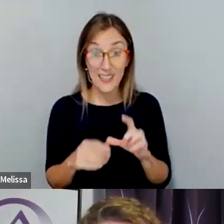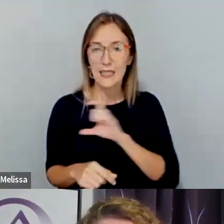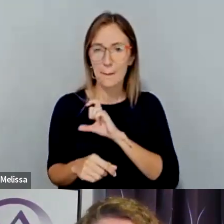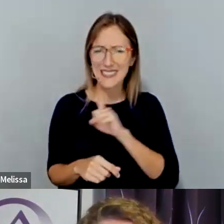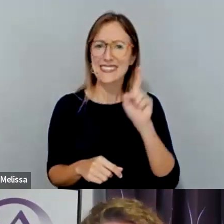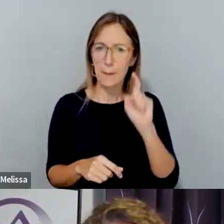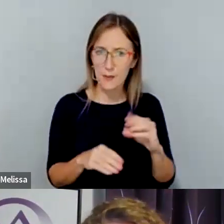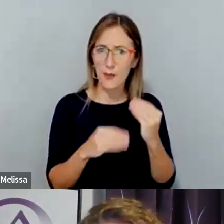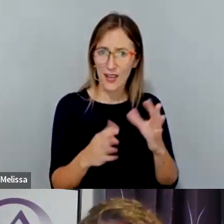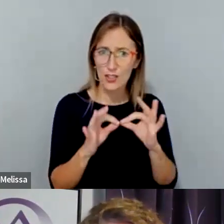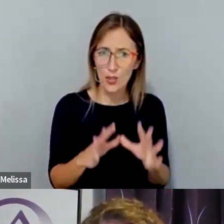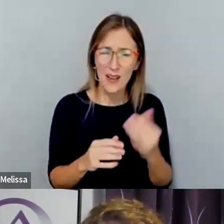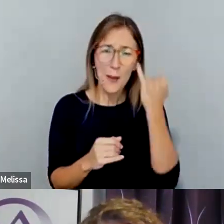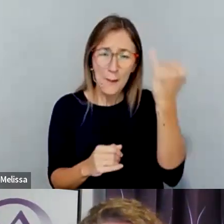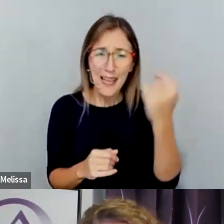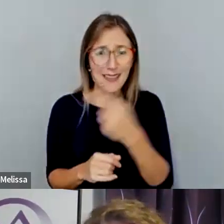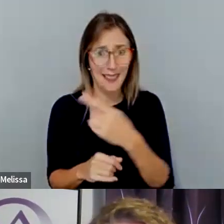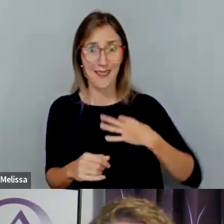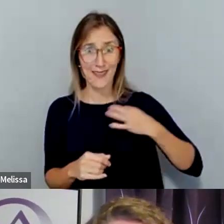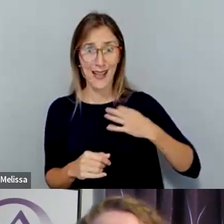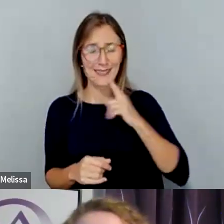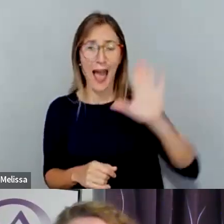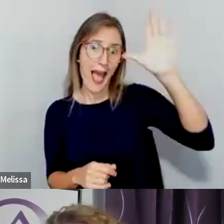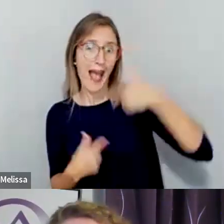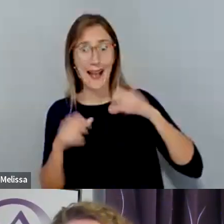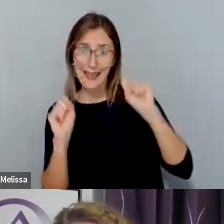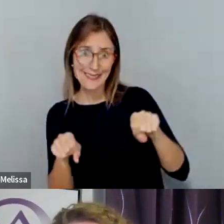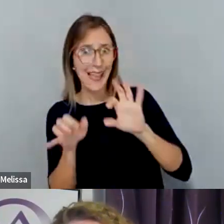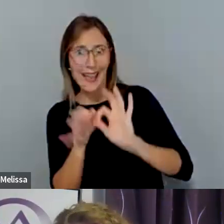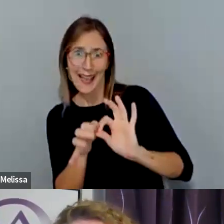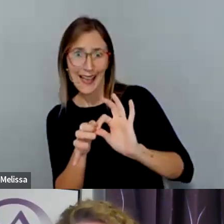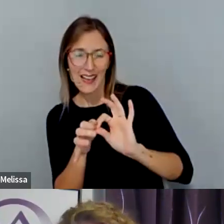yes, they have to use an interpreter for communication. Which interpreter?